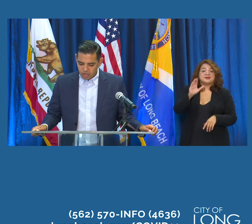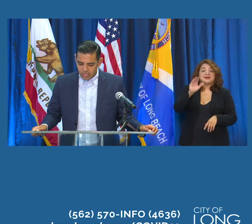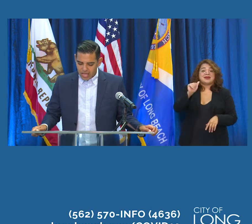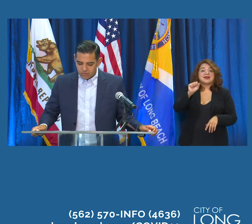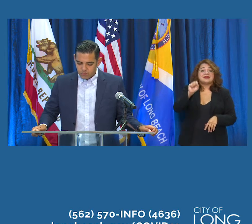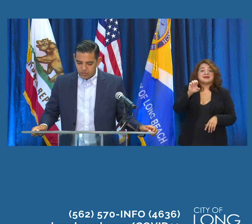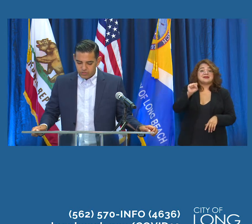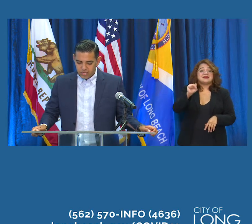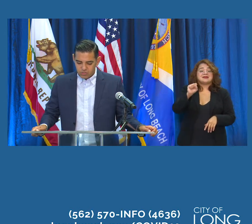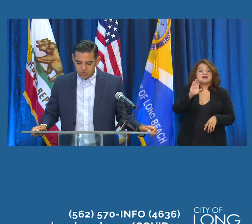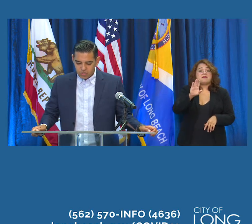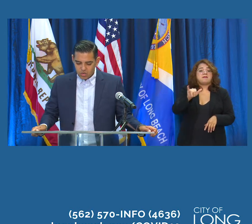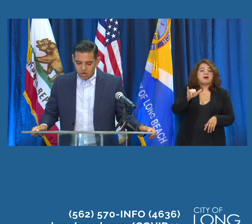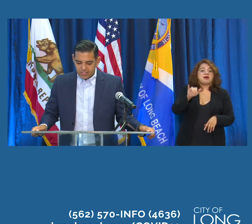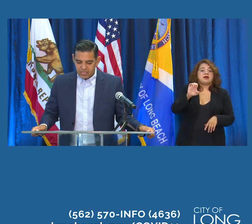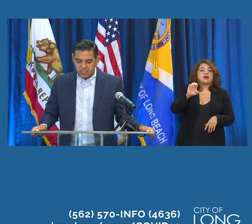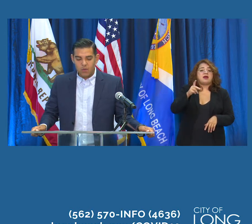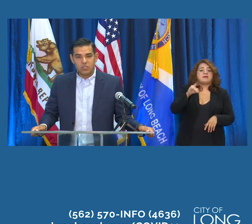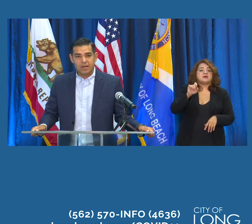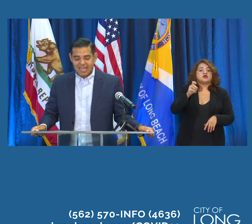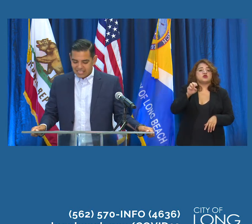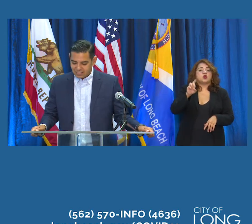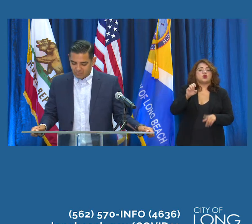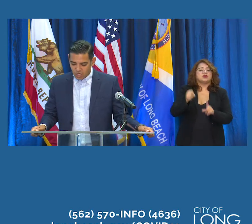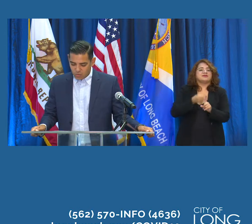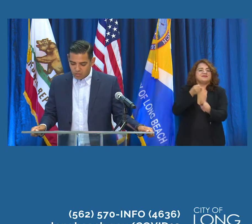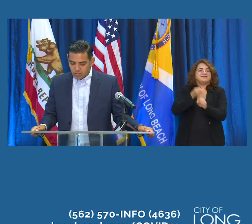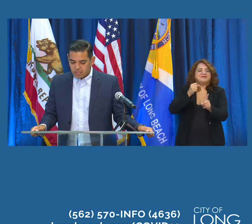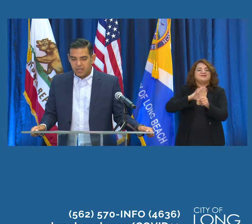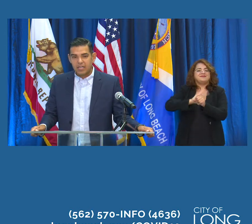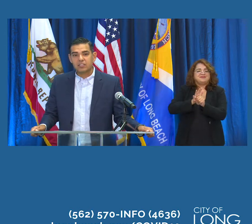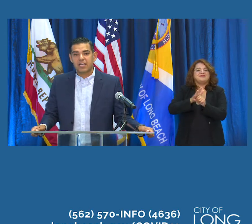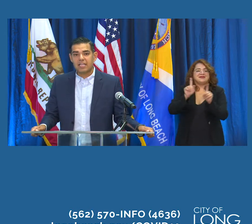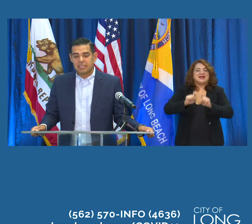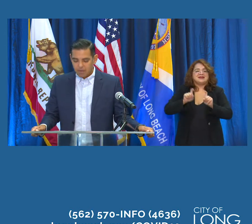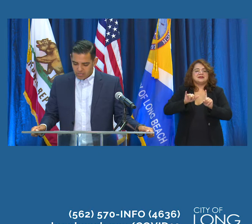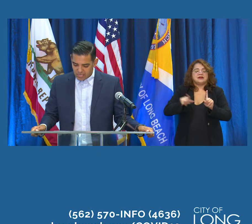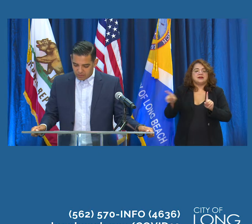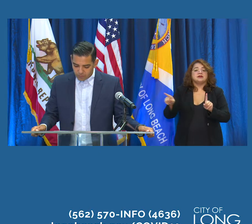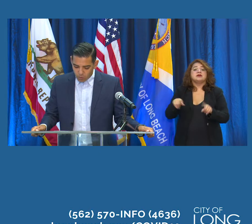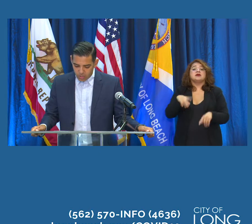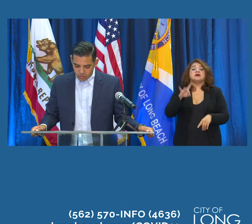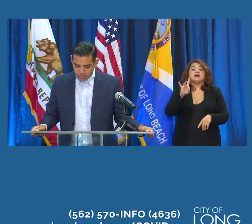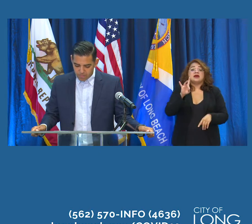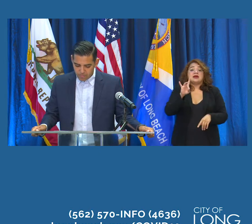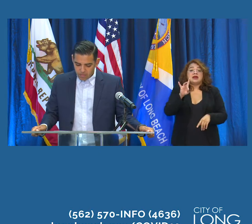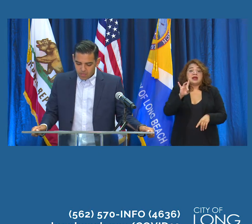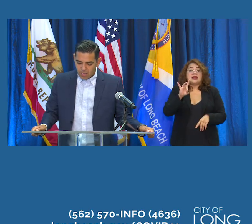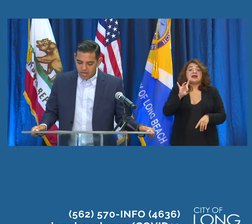During our last presentation, our case count was about 8,700. Today's about 9,400.